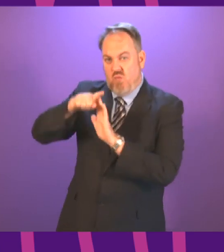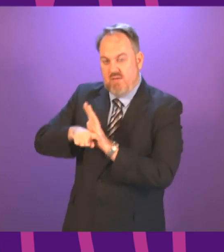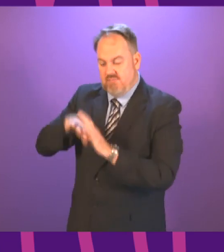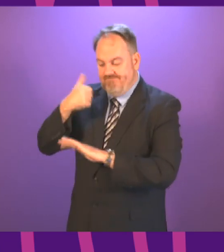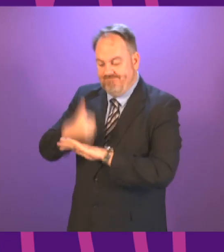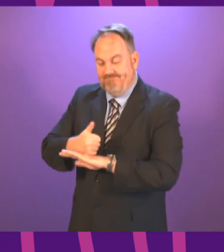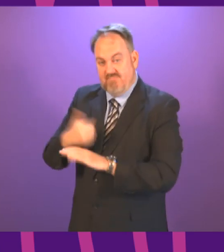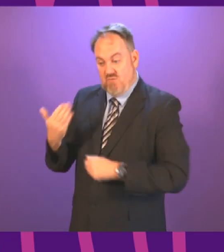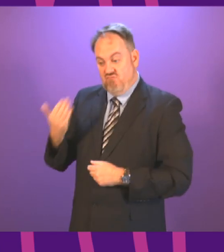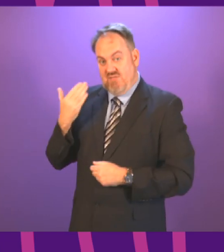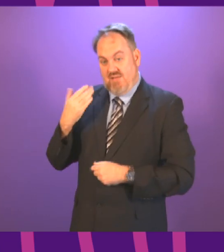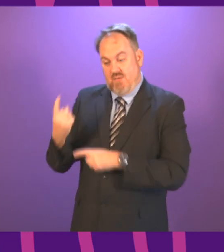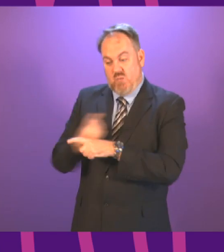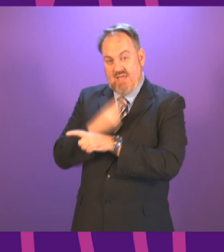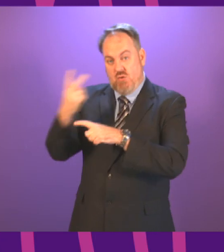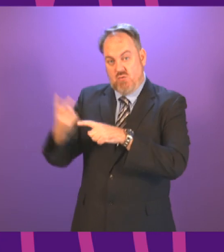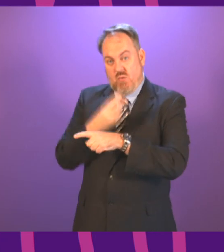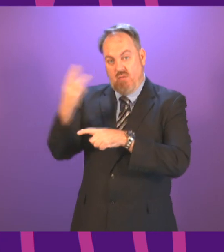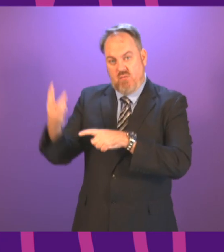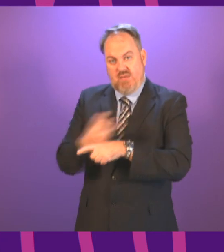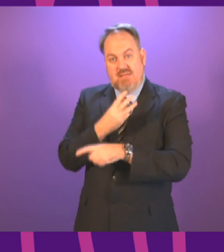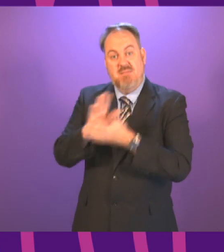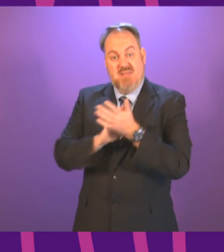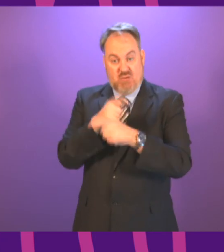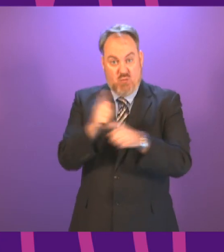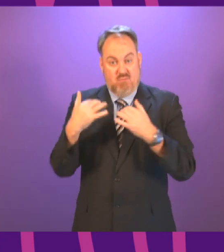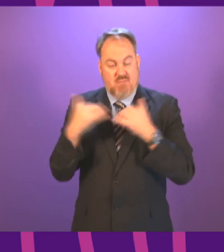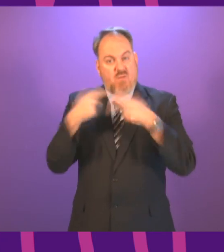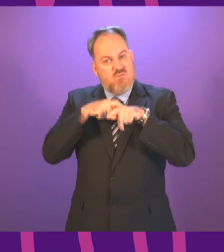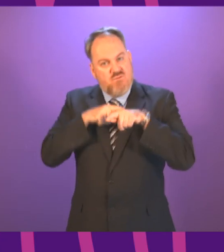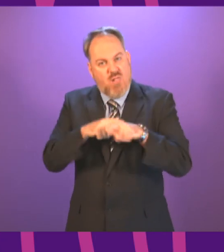have been in place in recent weeks and the compliance of the public with those measures